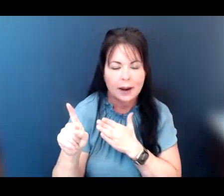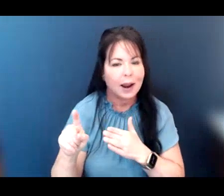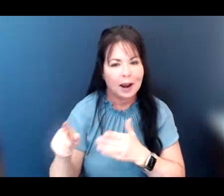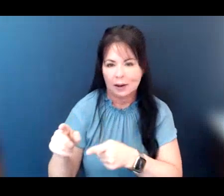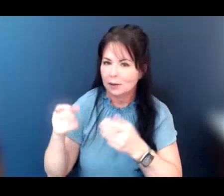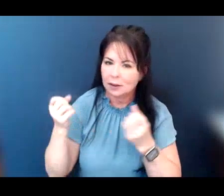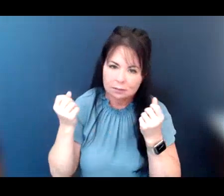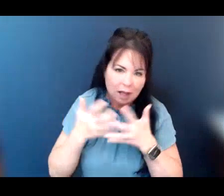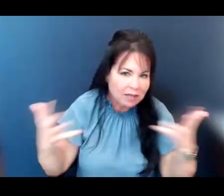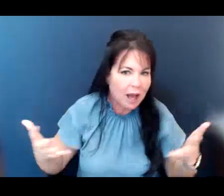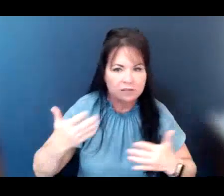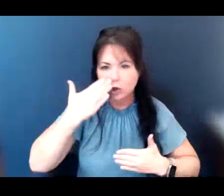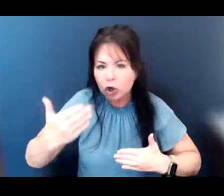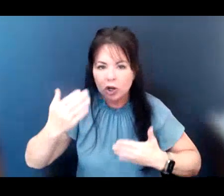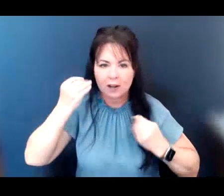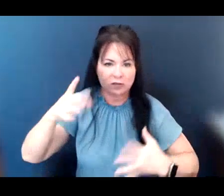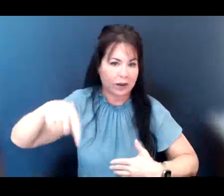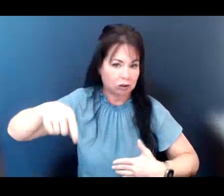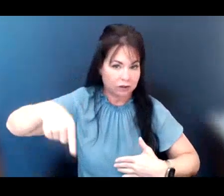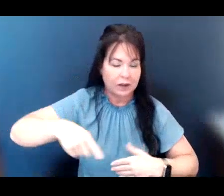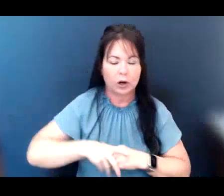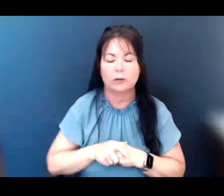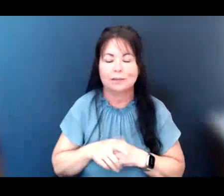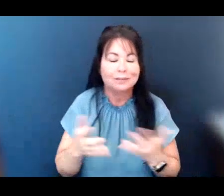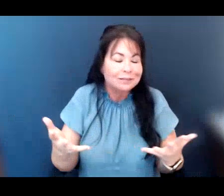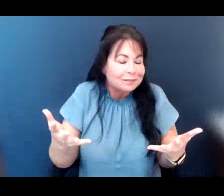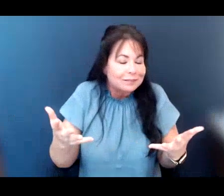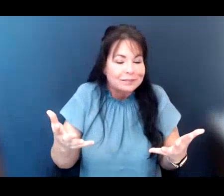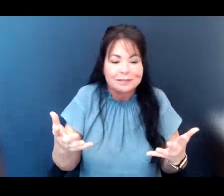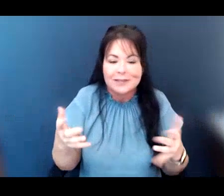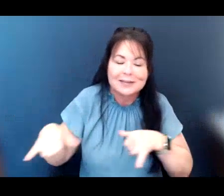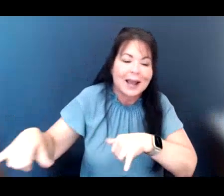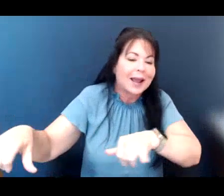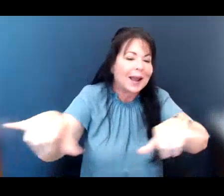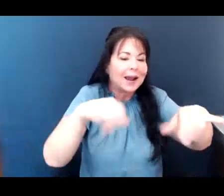I think, again, just like anything else in the world, overlay specifically can be helpful.